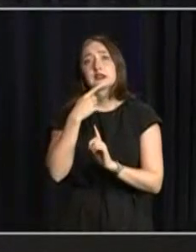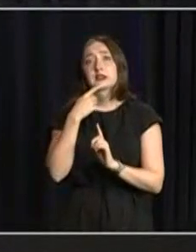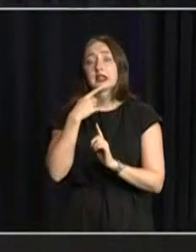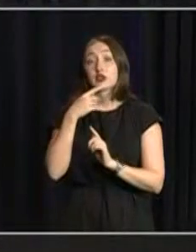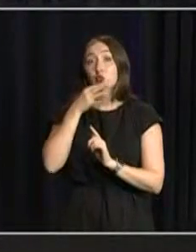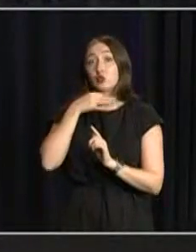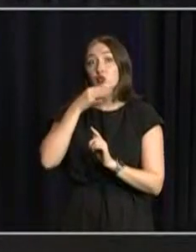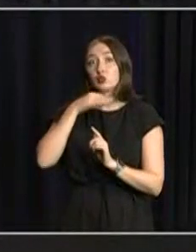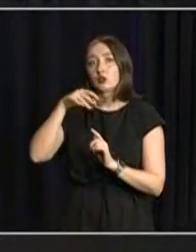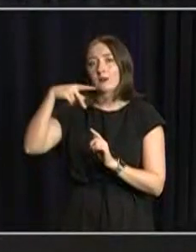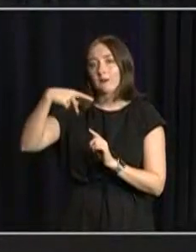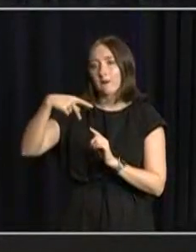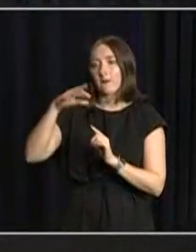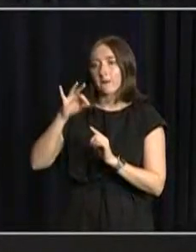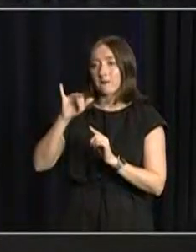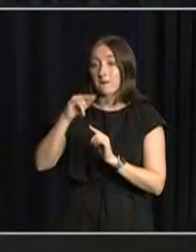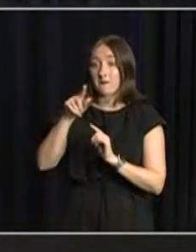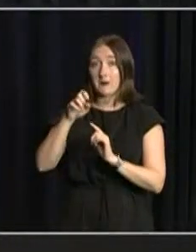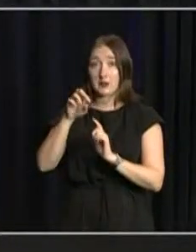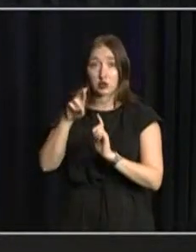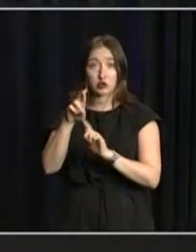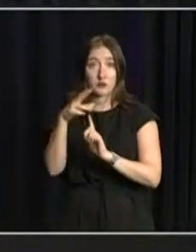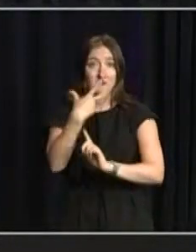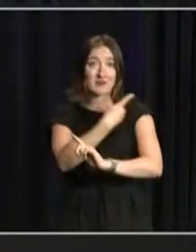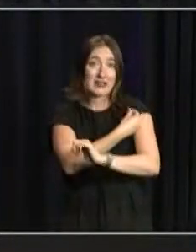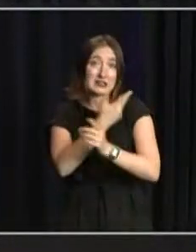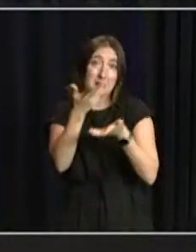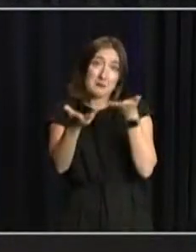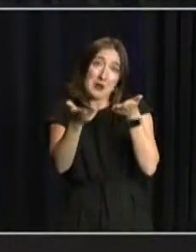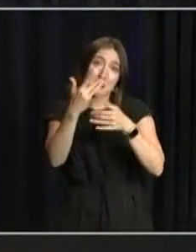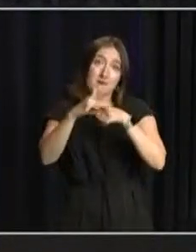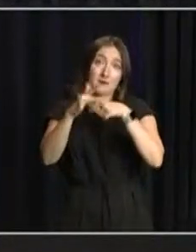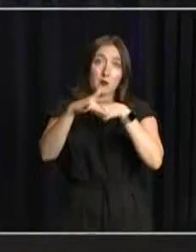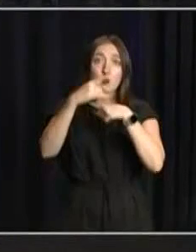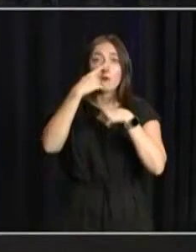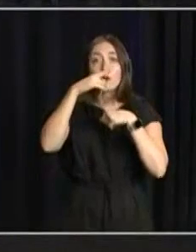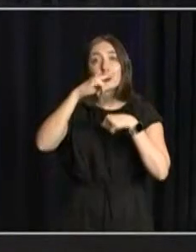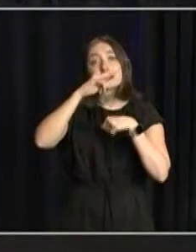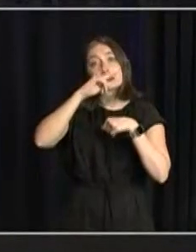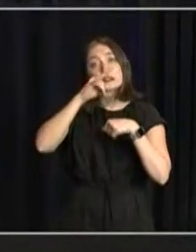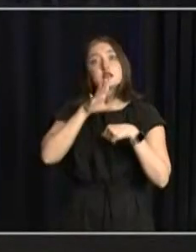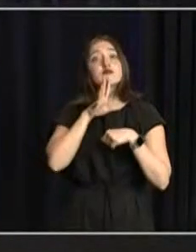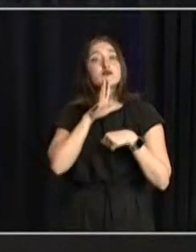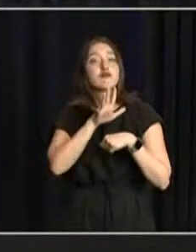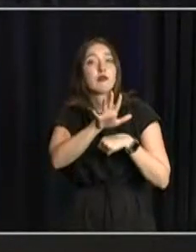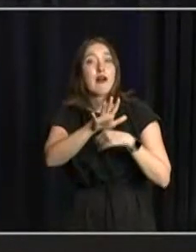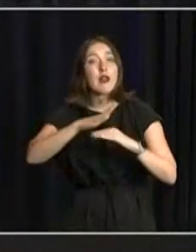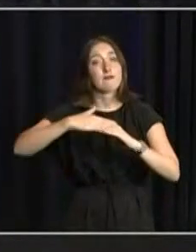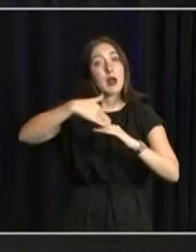To those five and up what question should parents start preparing now for their pediatrician?